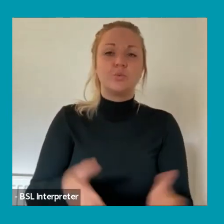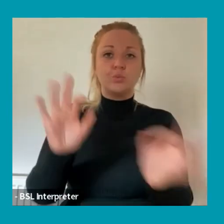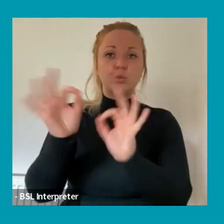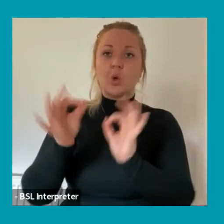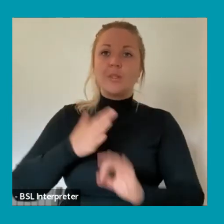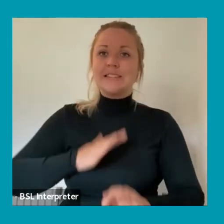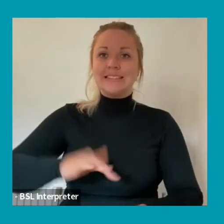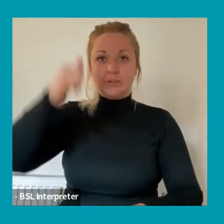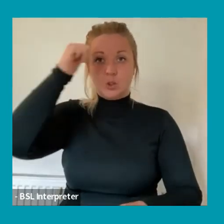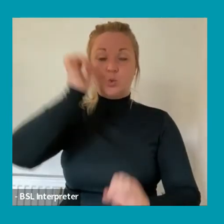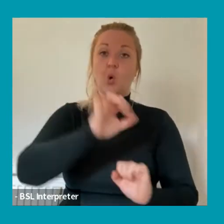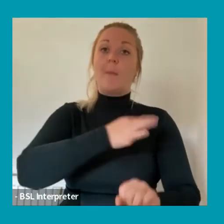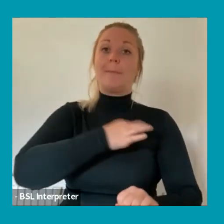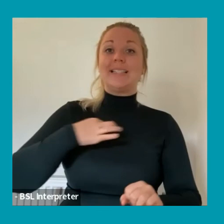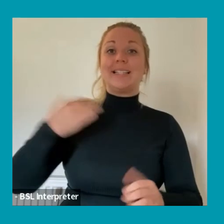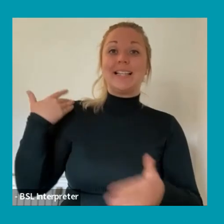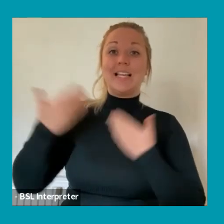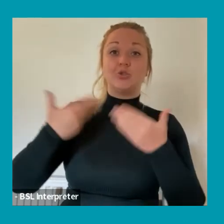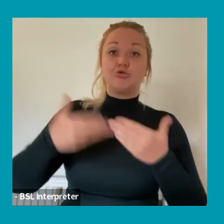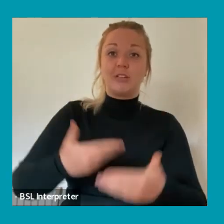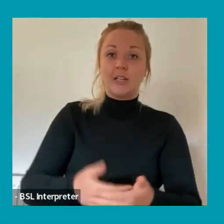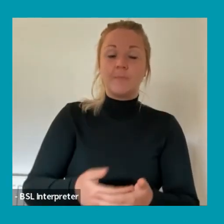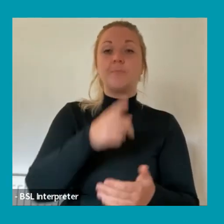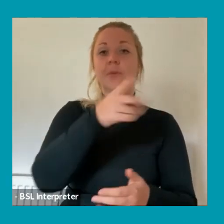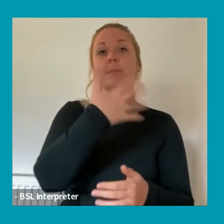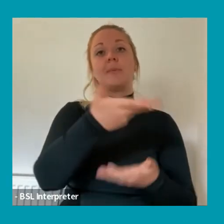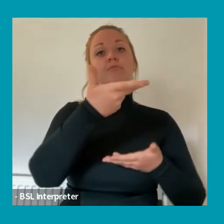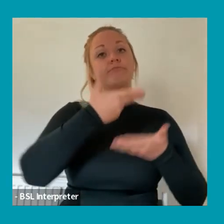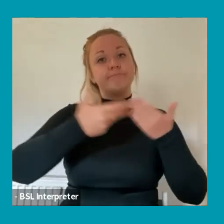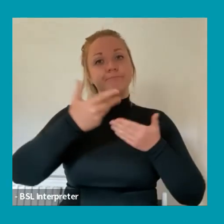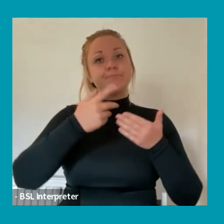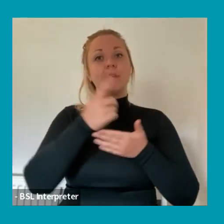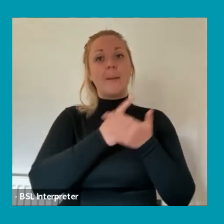But he spoke about having been in hospital for some months.